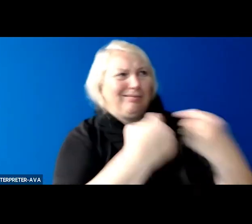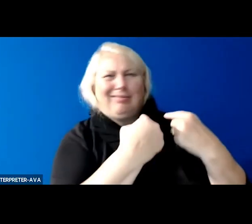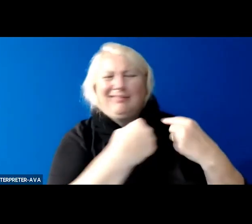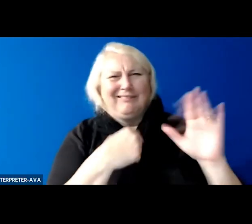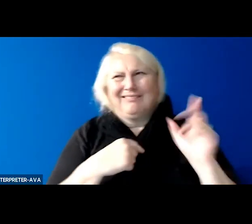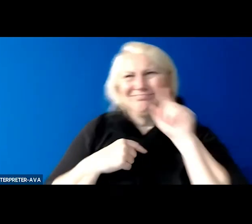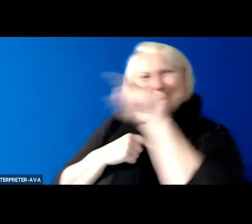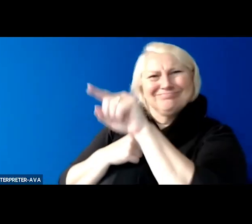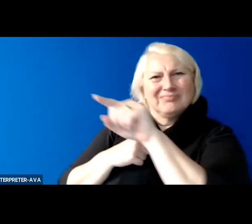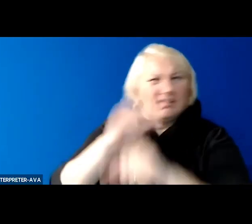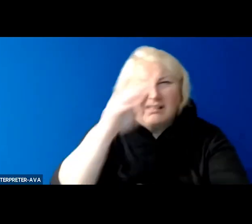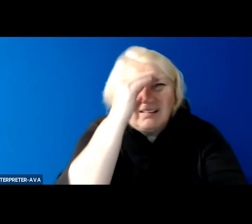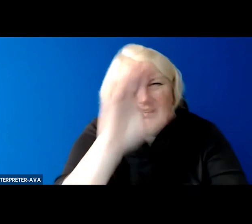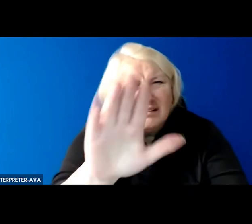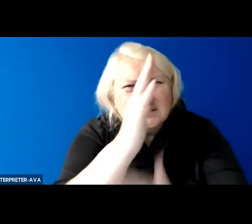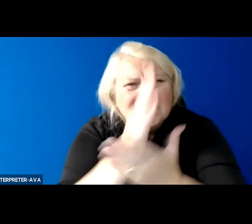who have no clean water and who have to ship in water,